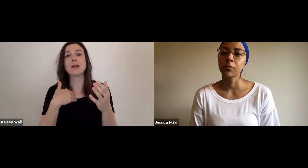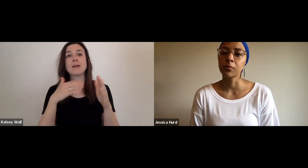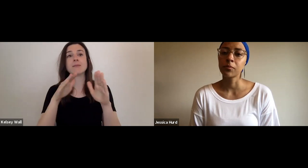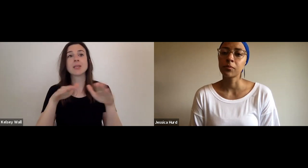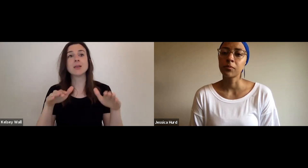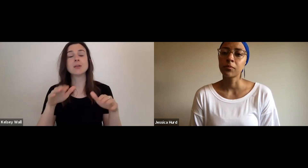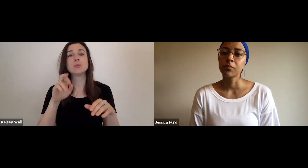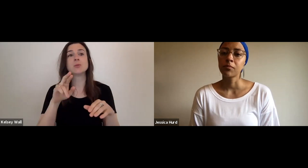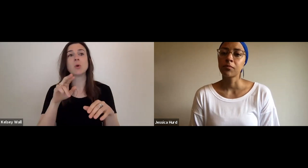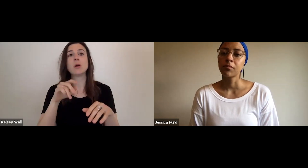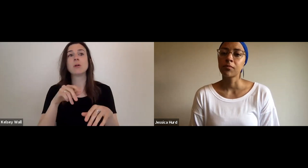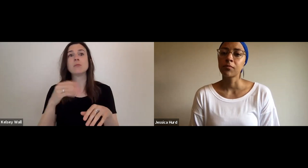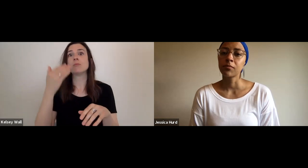to children that's very nice.